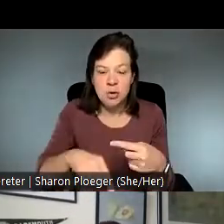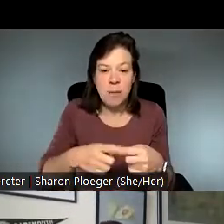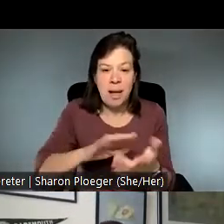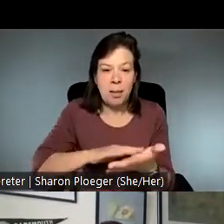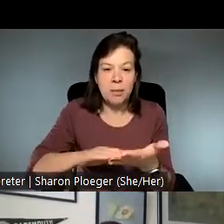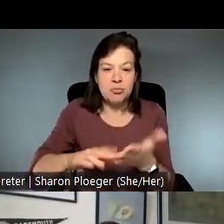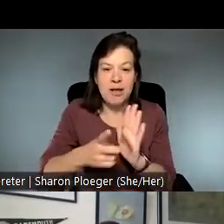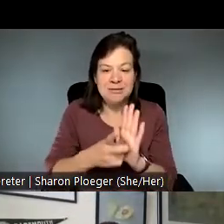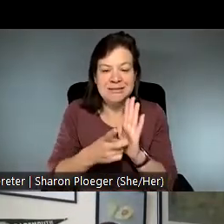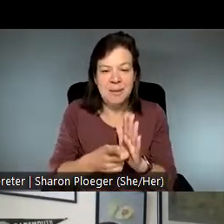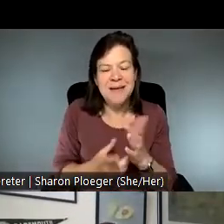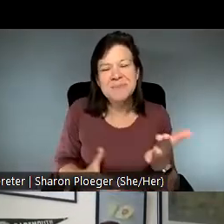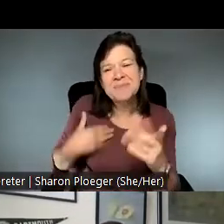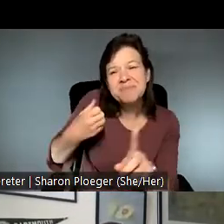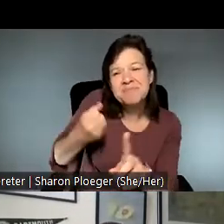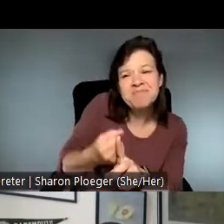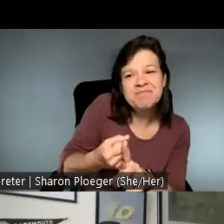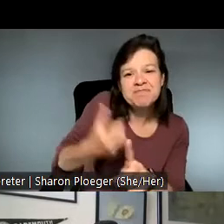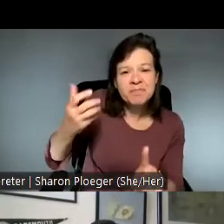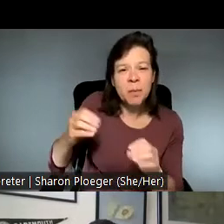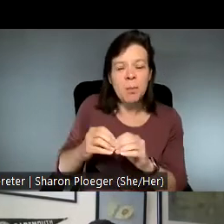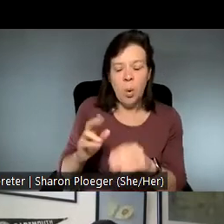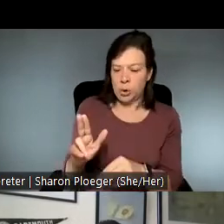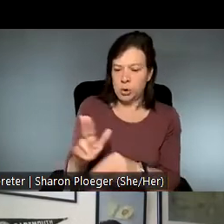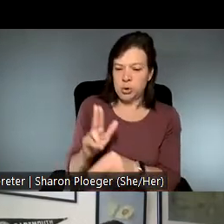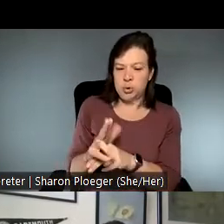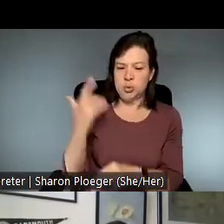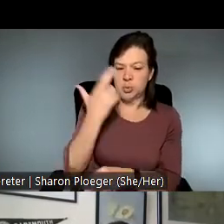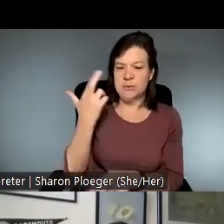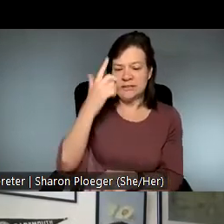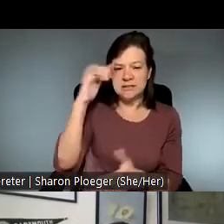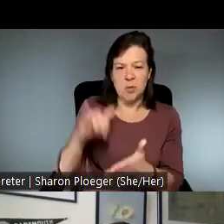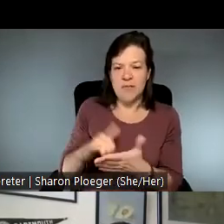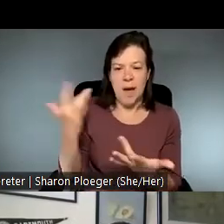Could you just go into detail about like use cases for it? Oh sure.